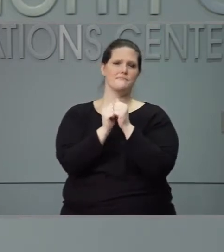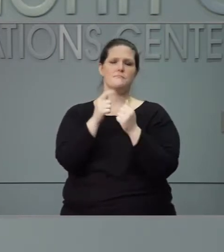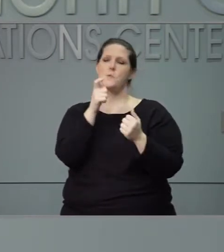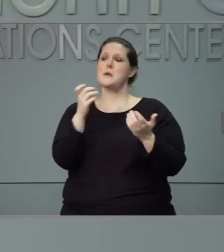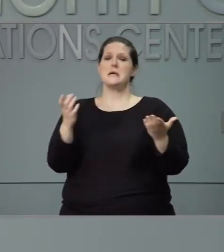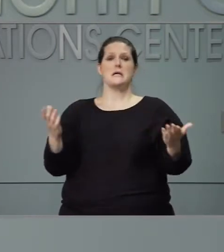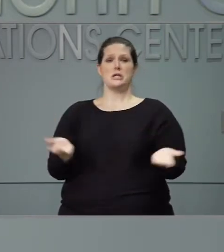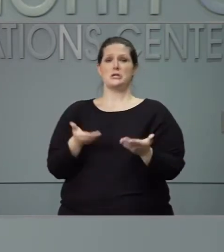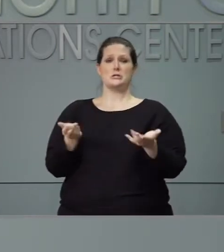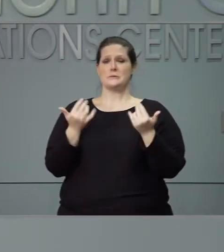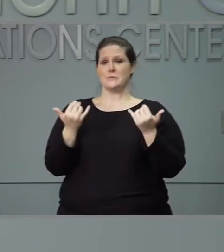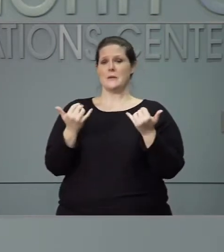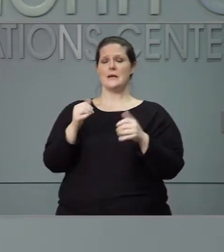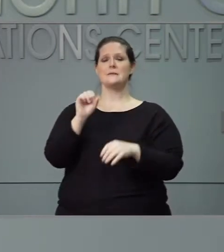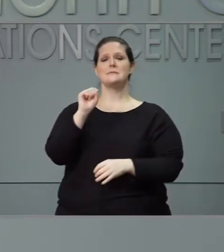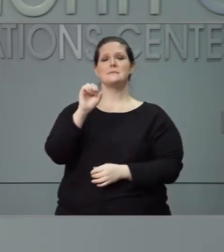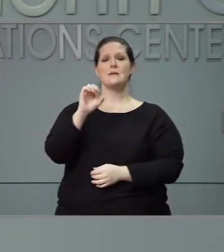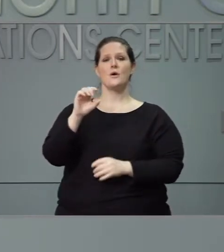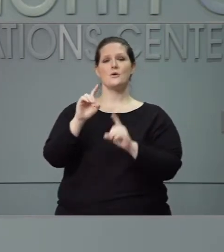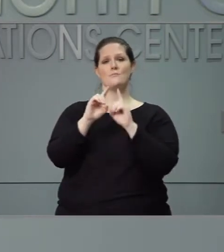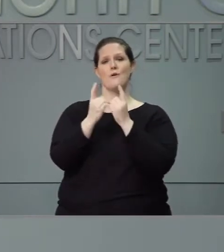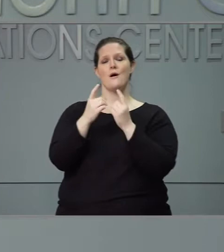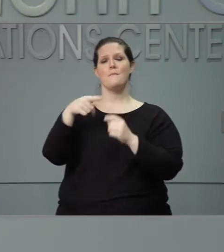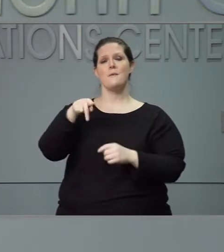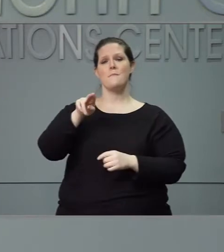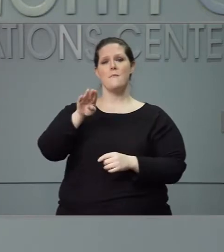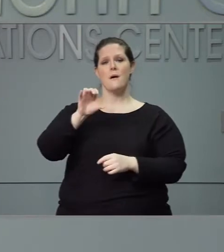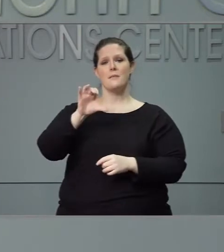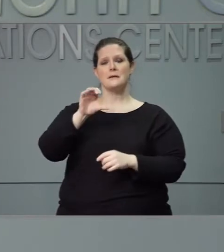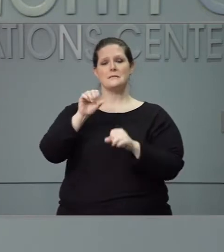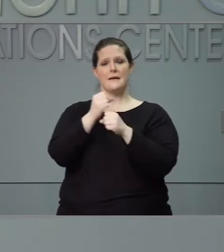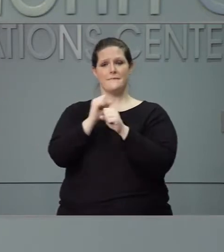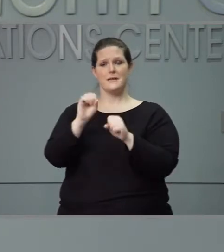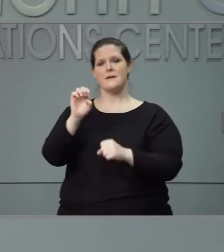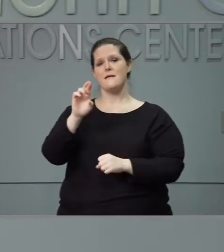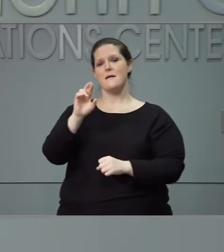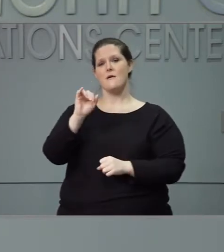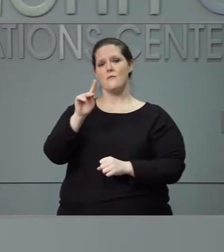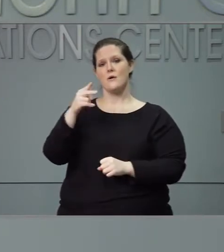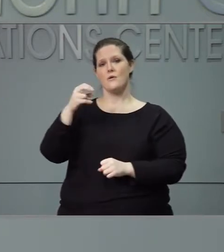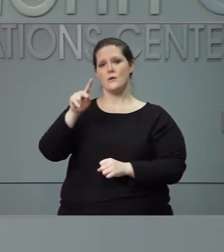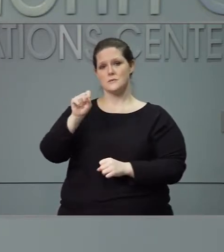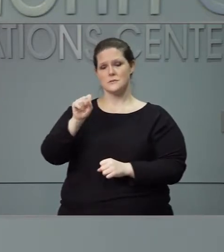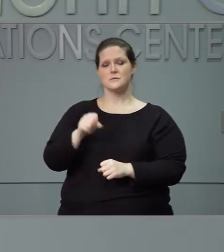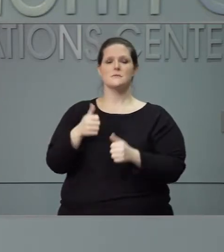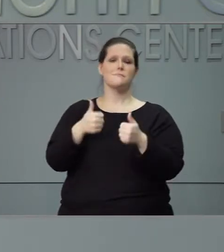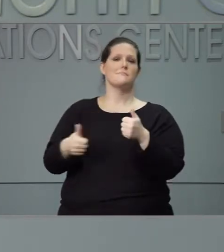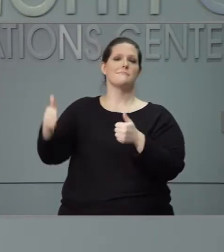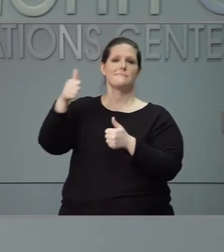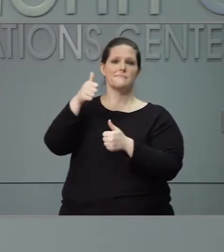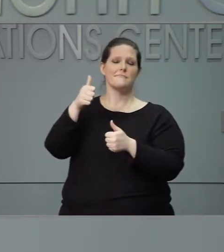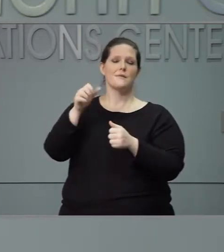PROTEA MEJORE A LOS MÁS VULNERABLES, SOMOS EL PAÍS MÁS INNOVADOR.